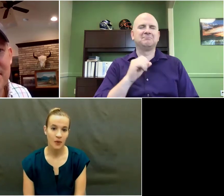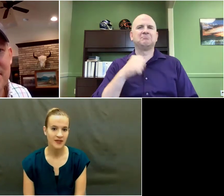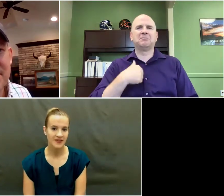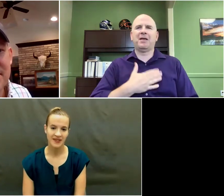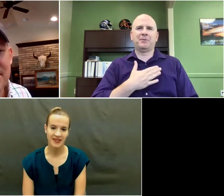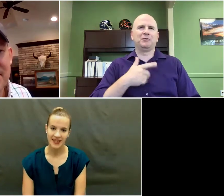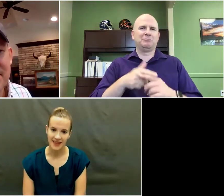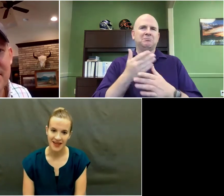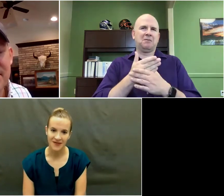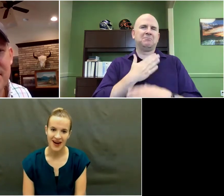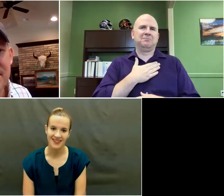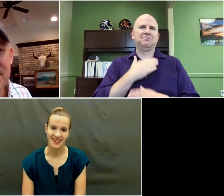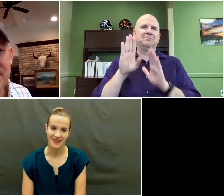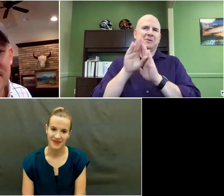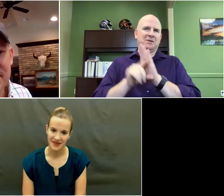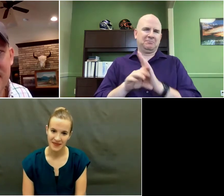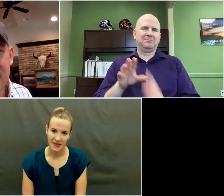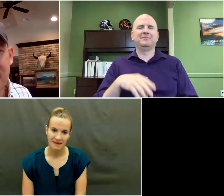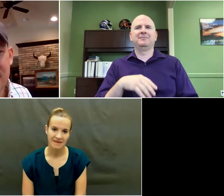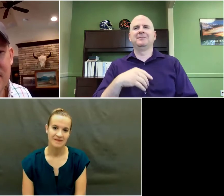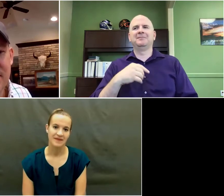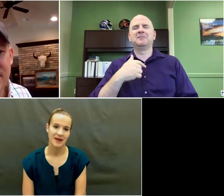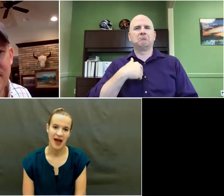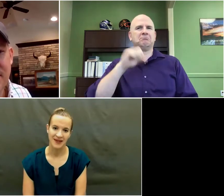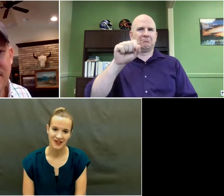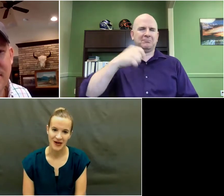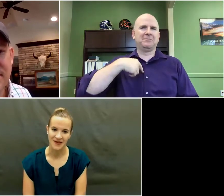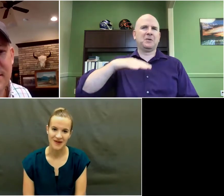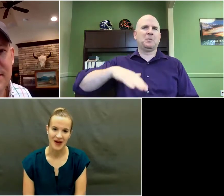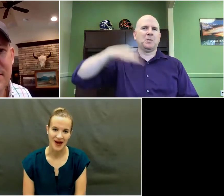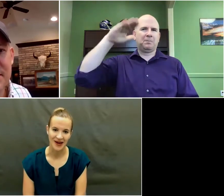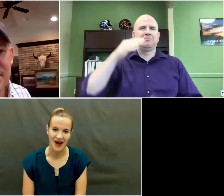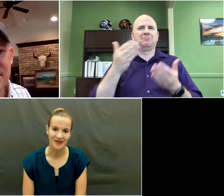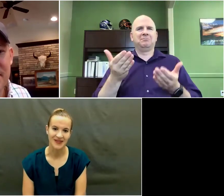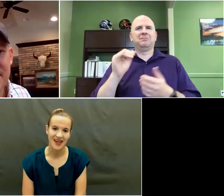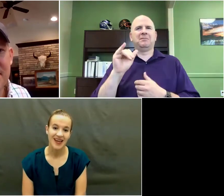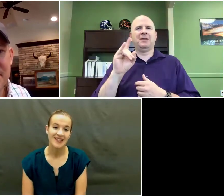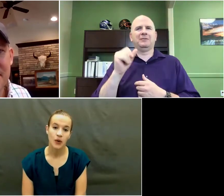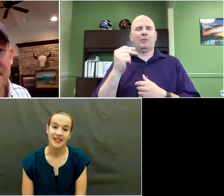Steve: Well certainly thank you for asking. I'm happy to share with you my background. So I did